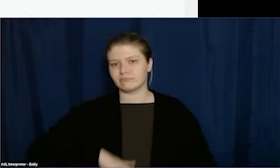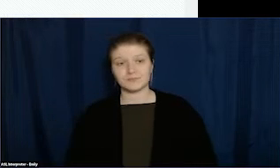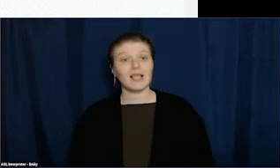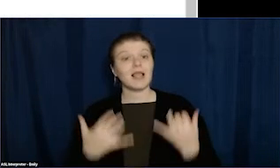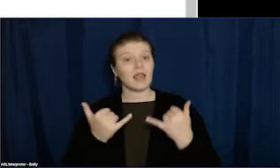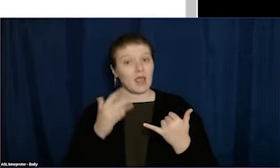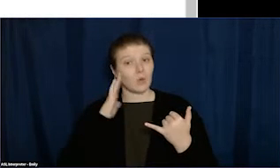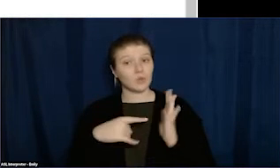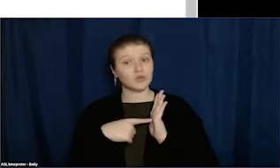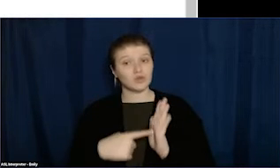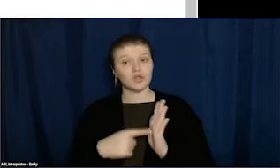because everyone has to fill this out.